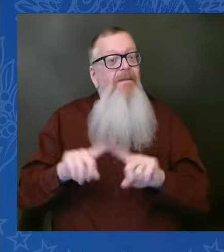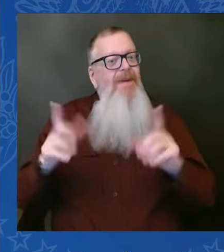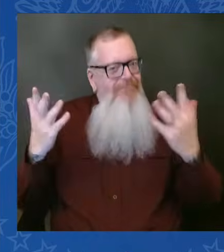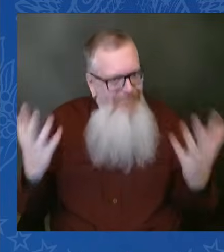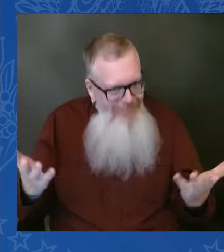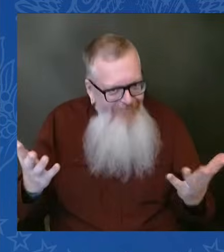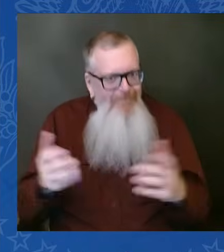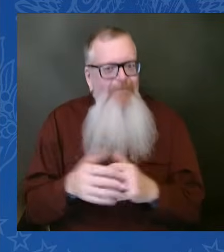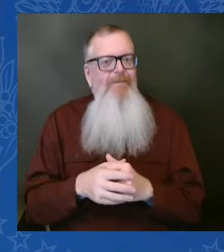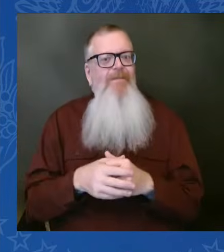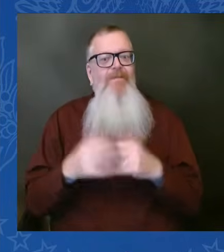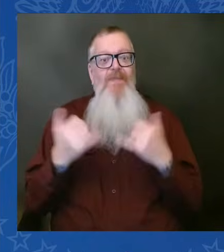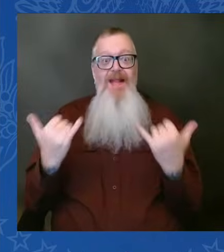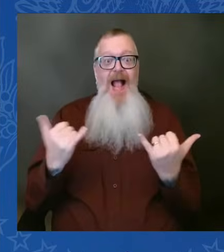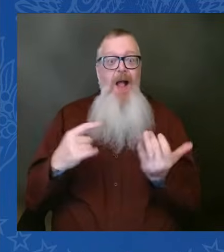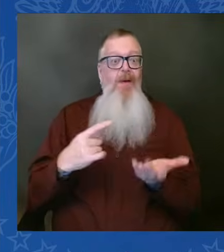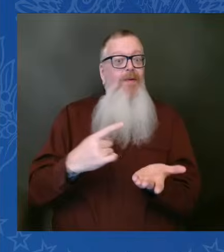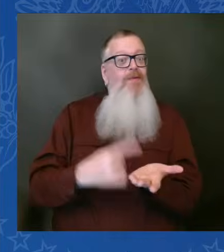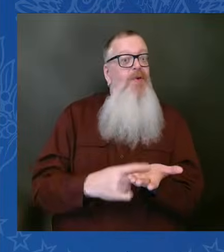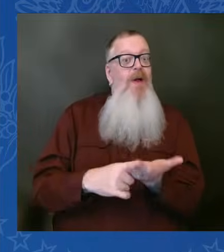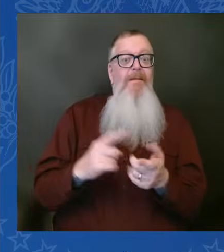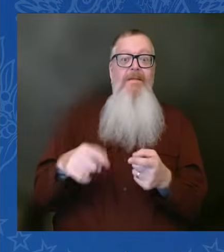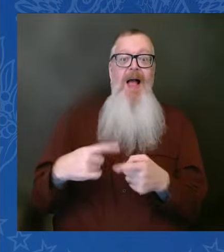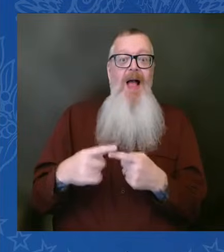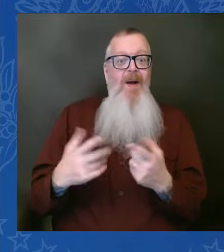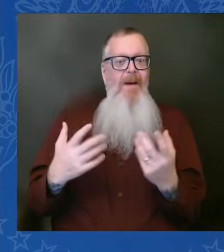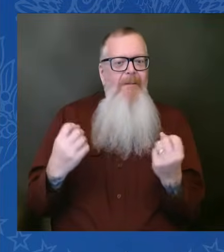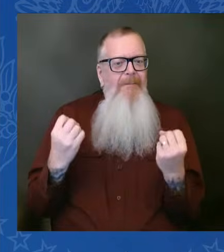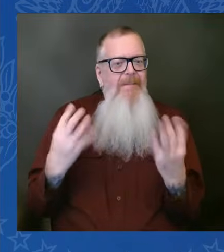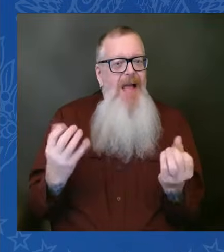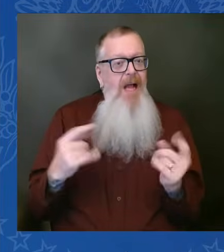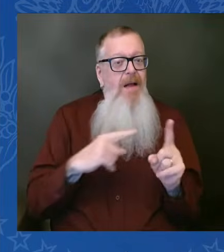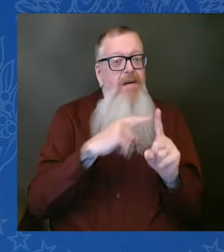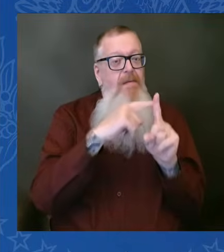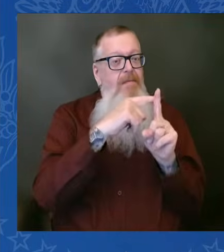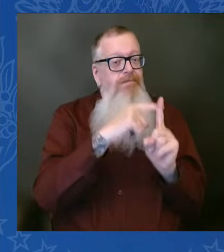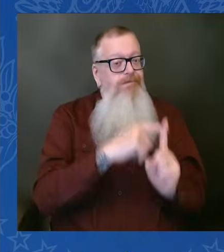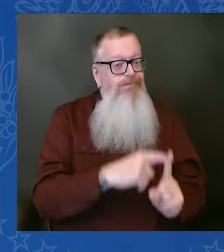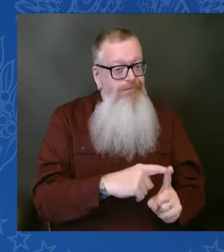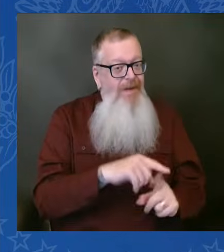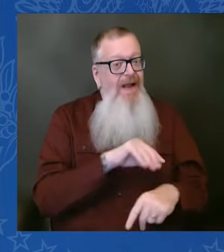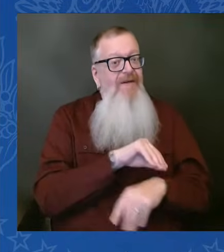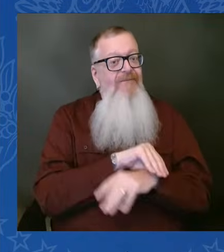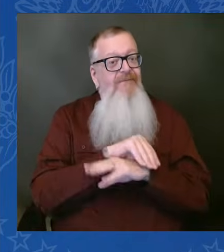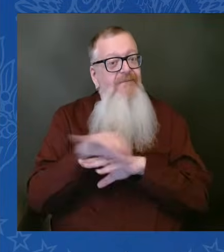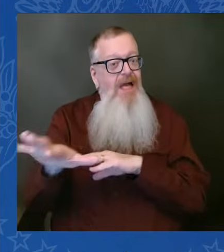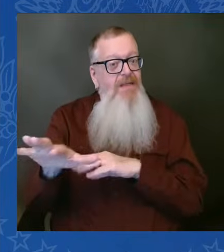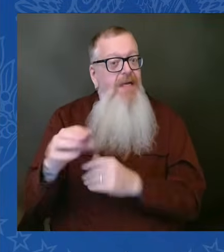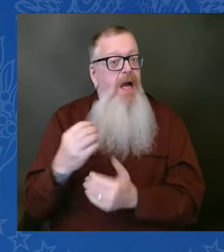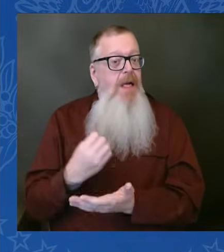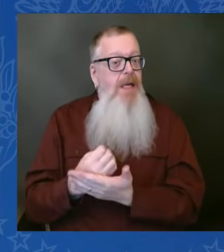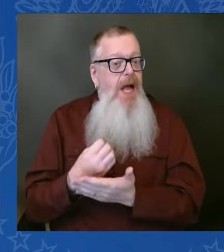we’ve taken to rebuild the economy for the long haul, you know, and how we’re -- how we’re at a critical, in my view,